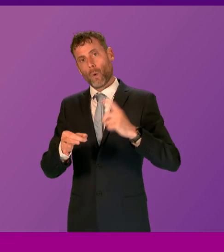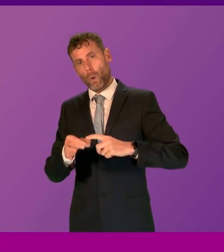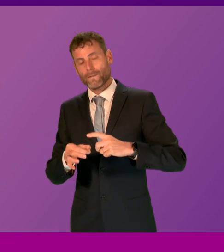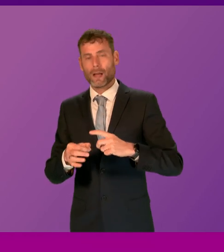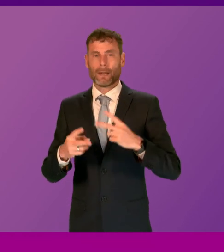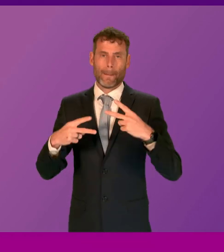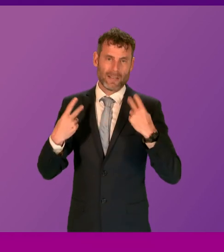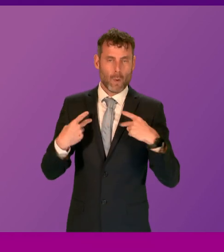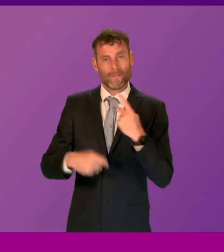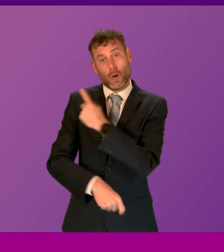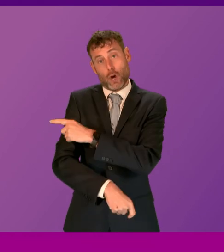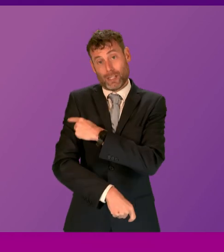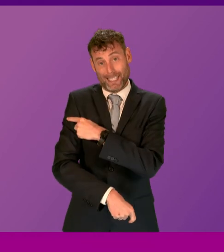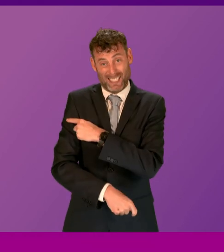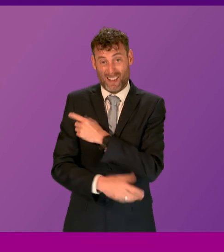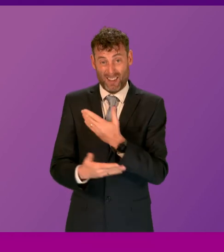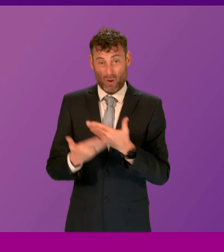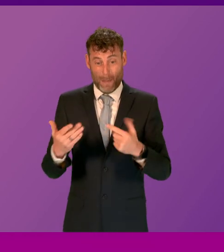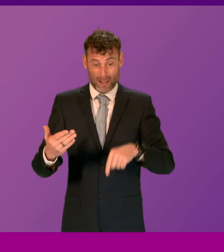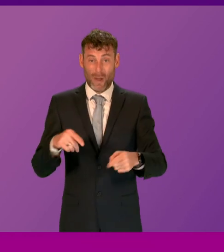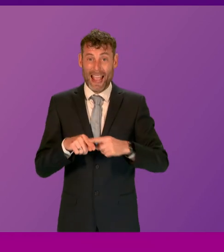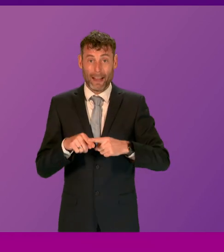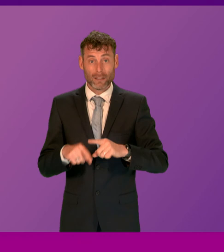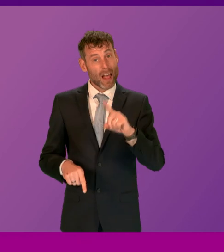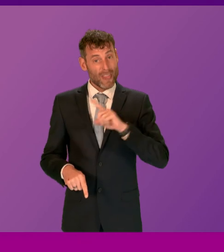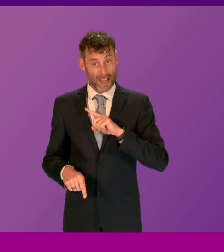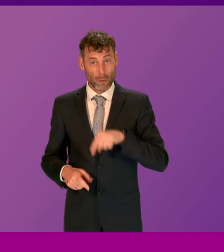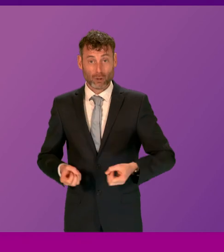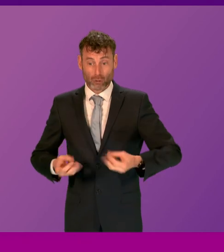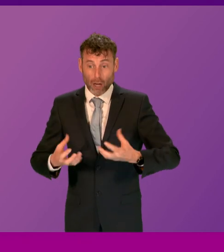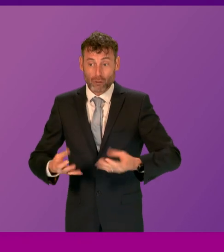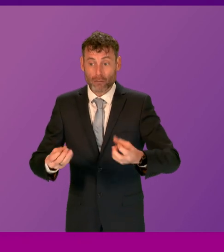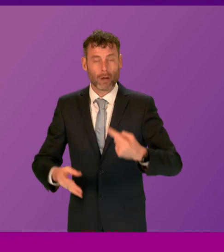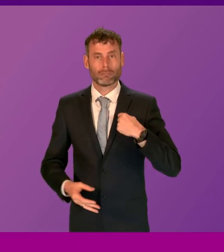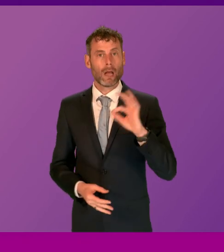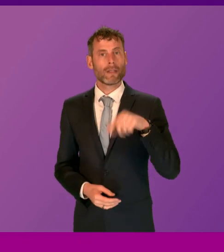and we have not lost a single day of NHS activity to strike action.